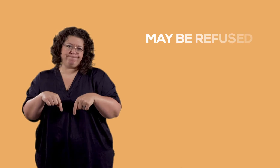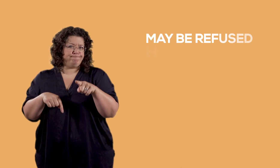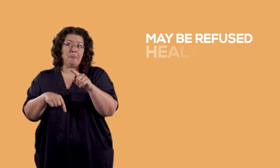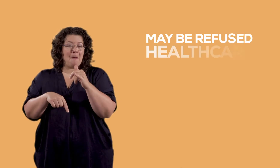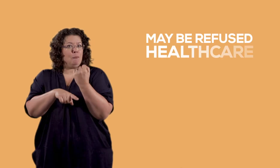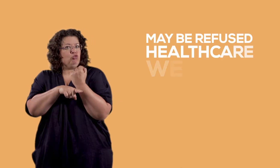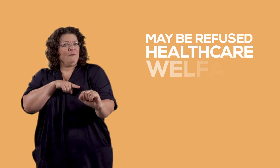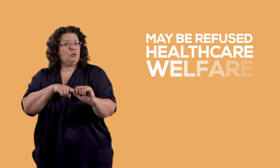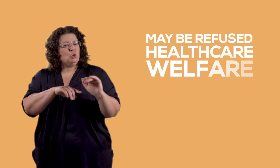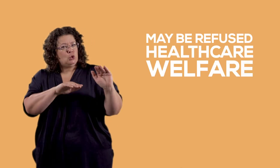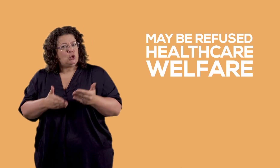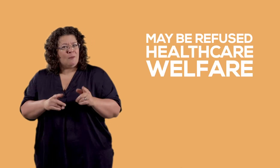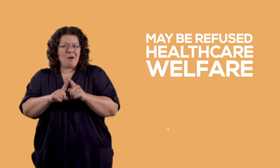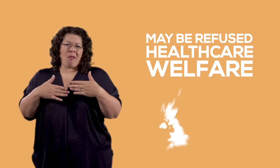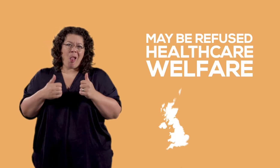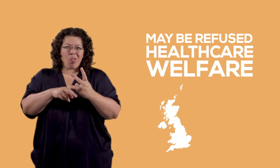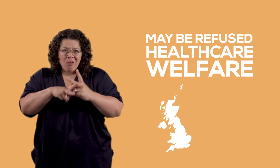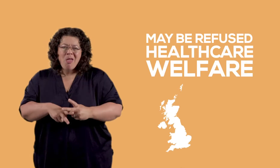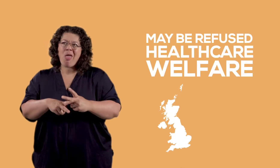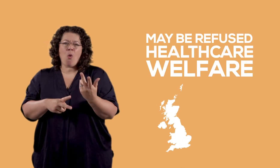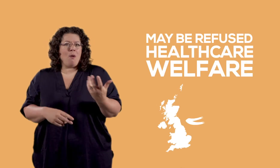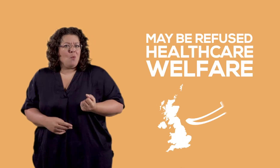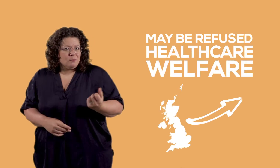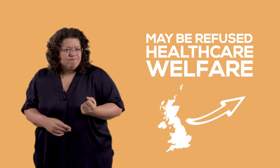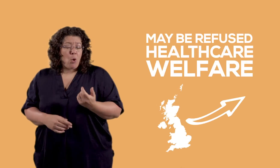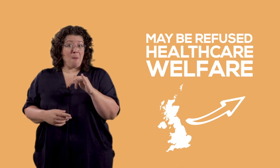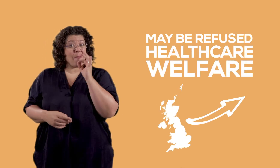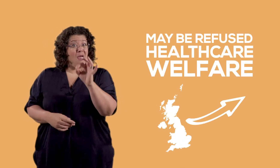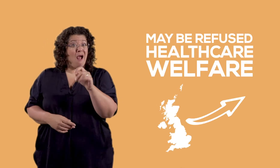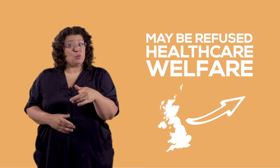like healthcare and welfare or may even be asked to leave the UK.